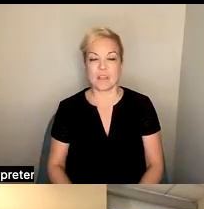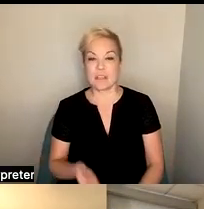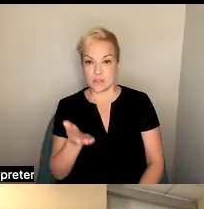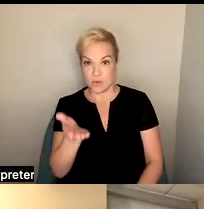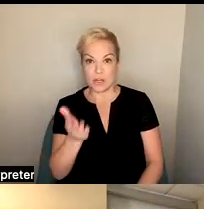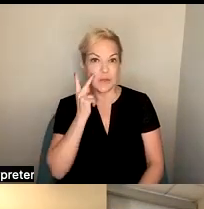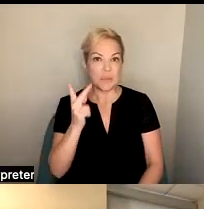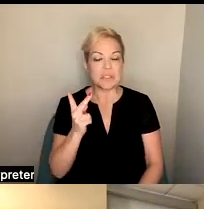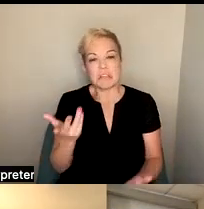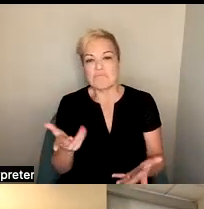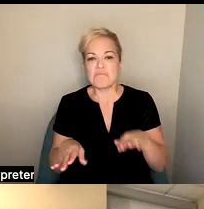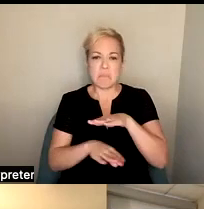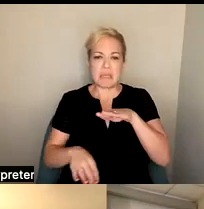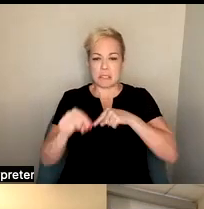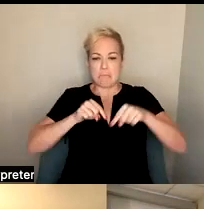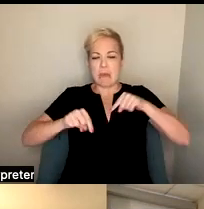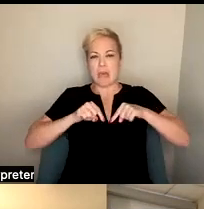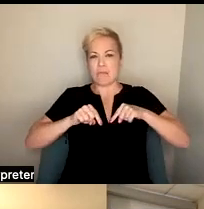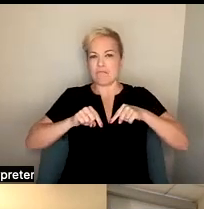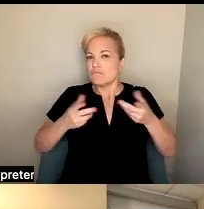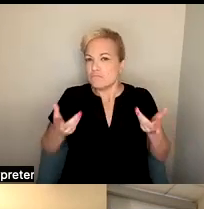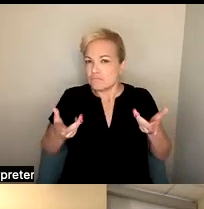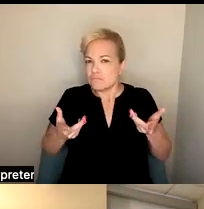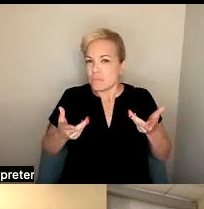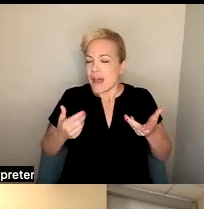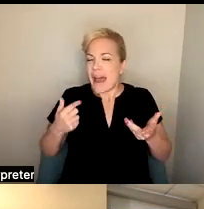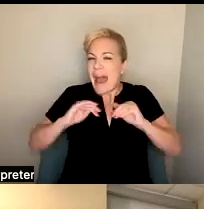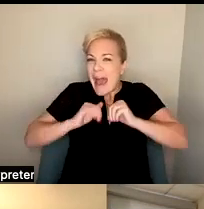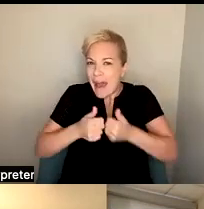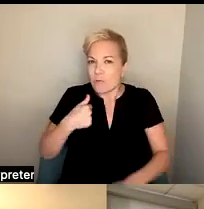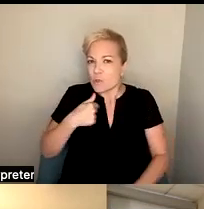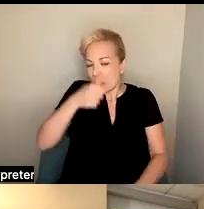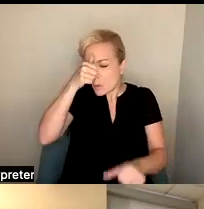how do we remember things as Haudenosaunee people. You know it's often understood that